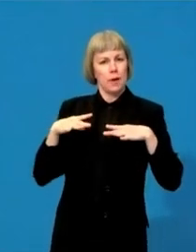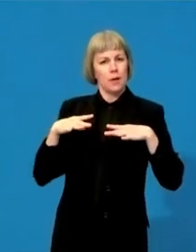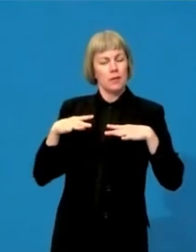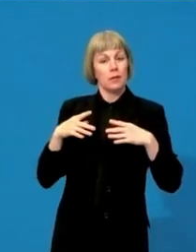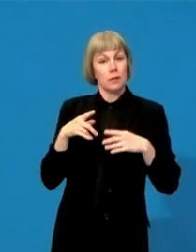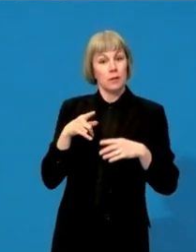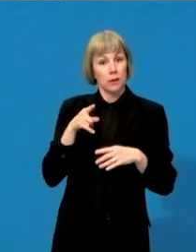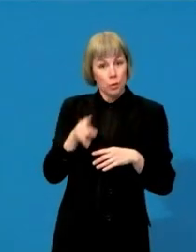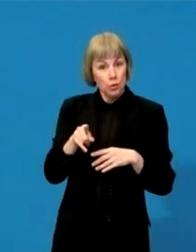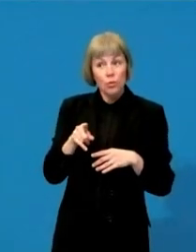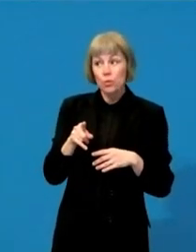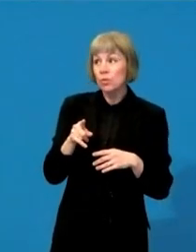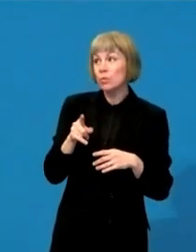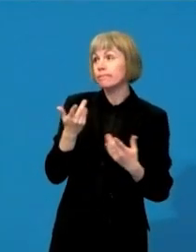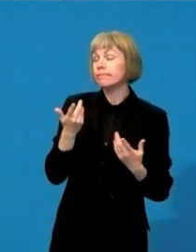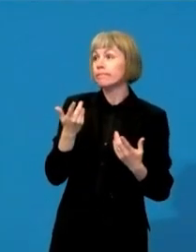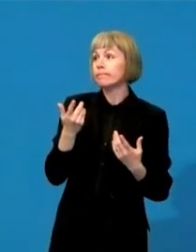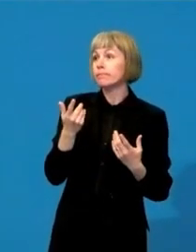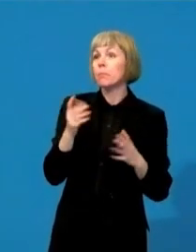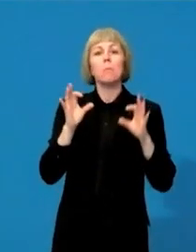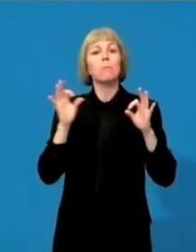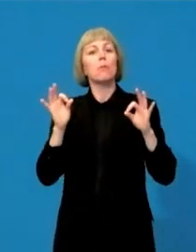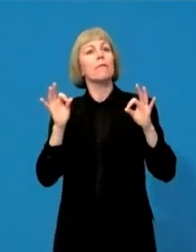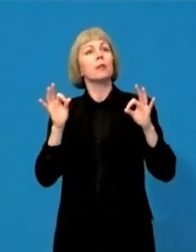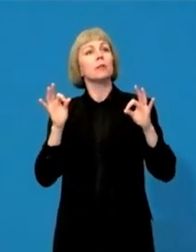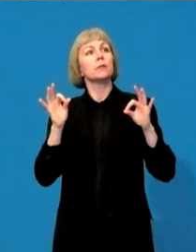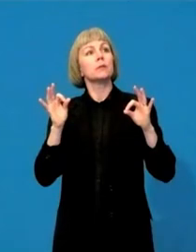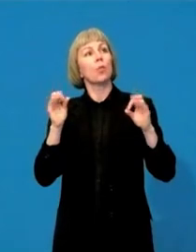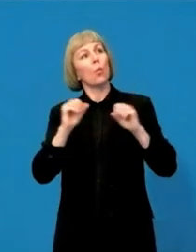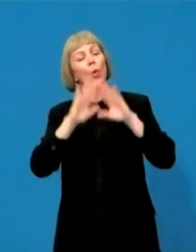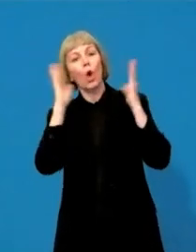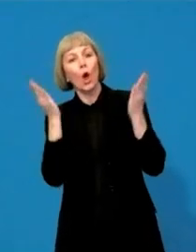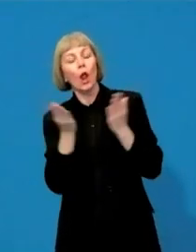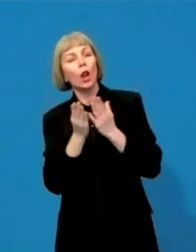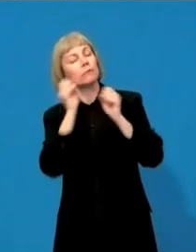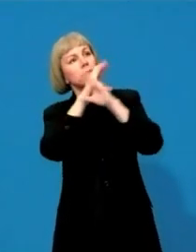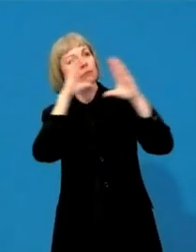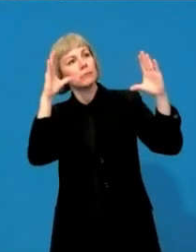Like, if you could have it in a perfect situation for you and your boys, what would